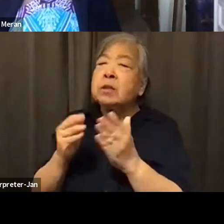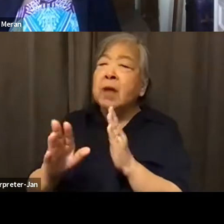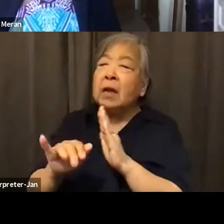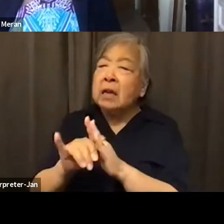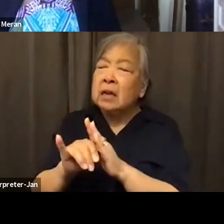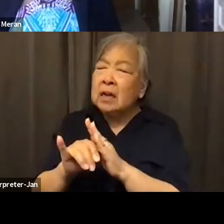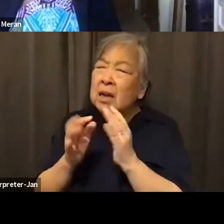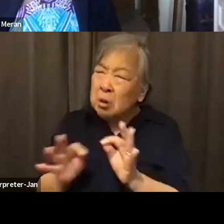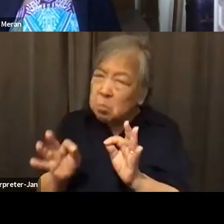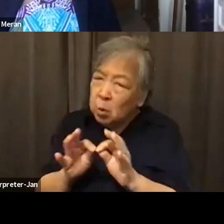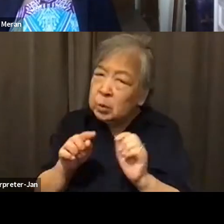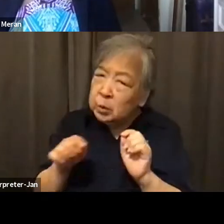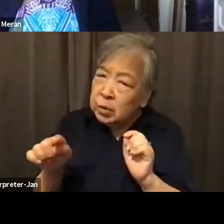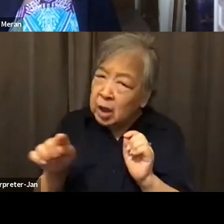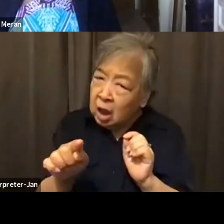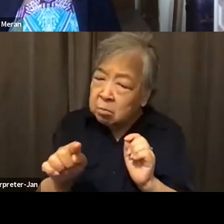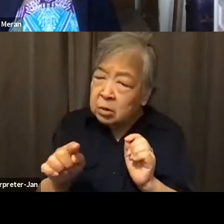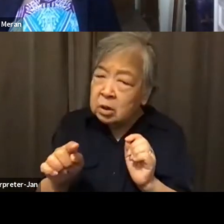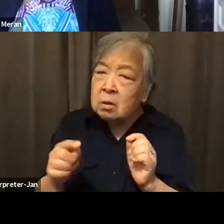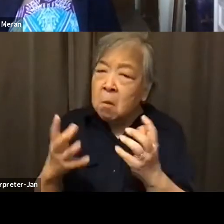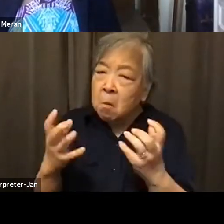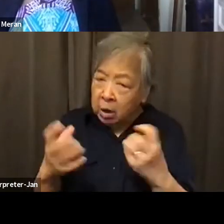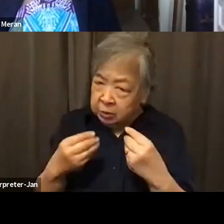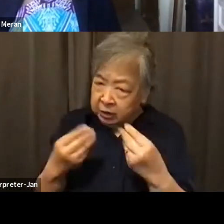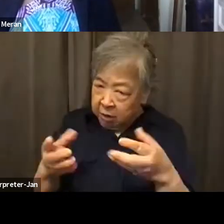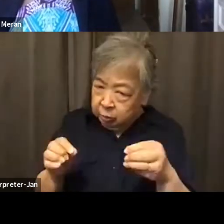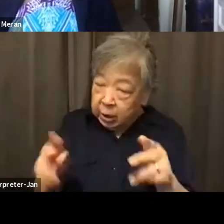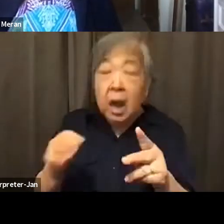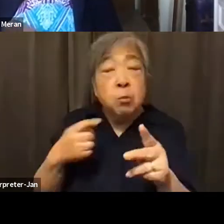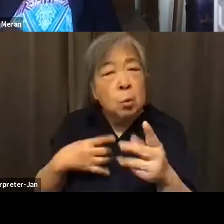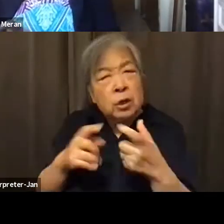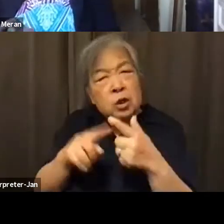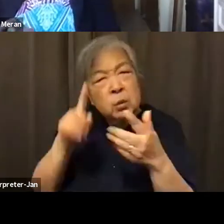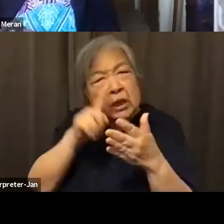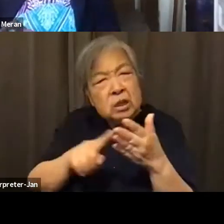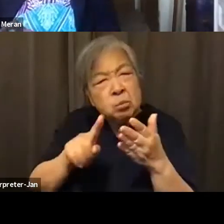we wanted to give space to that, and we want to explore the question, what is it like to